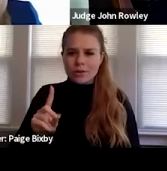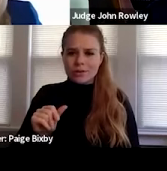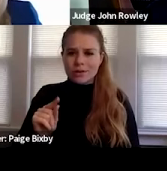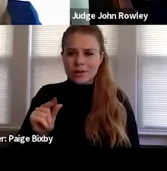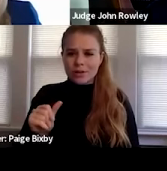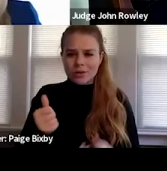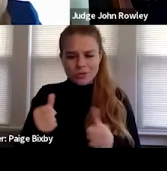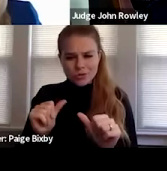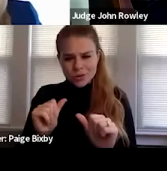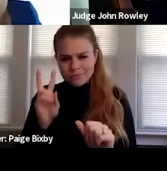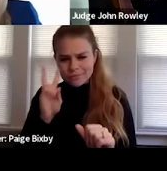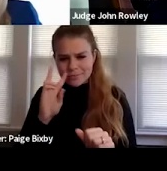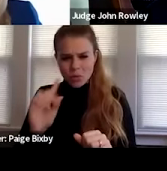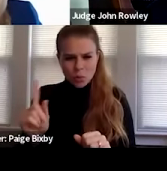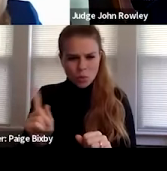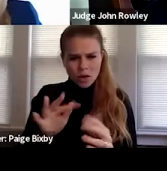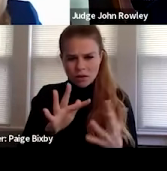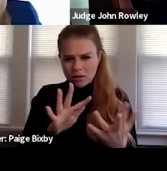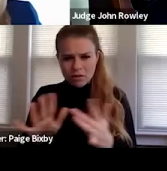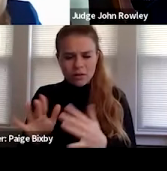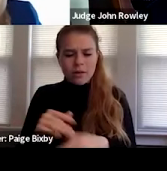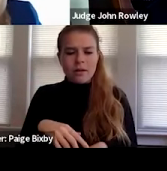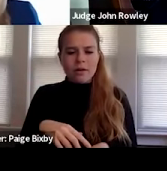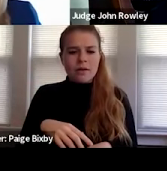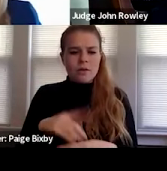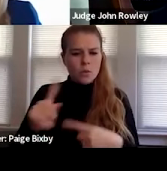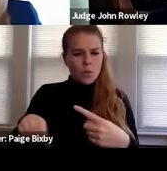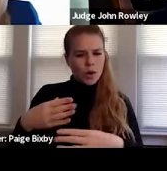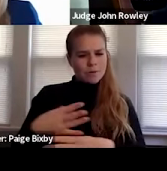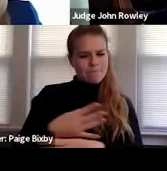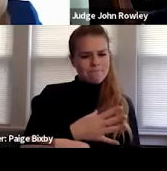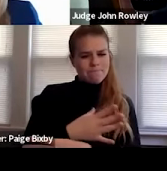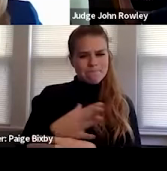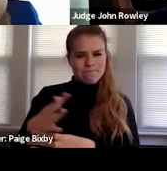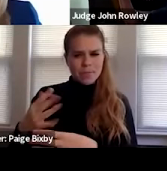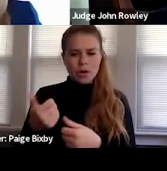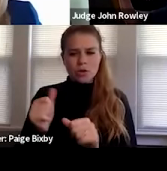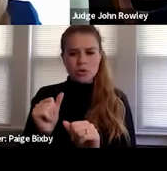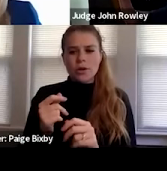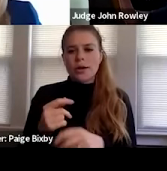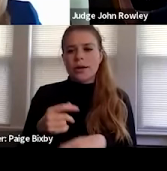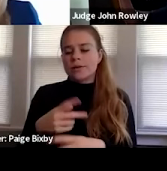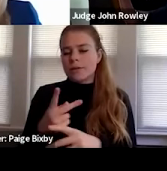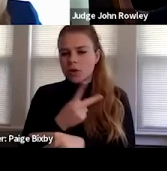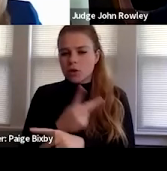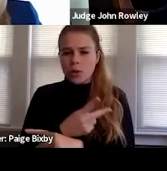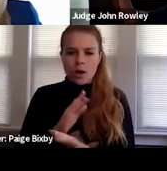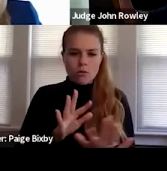where along that line is it, is at that point, is it before that point, and try to break down that process.